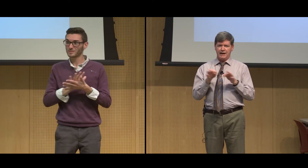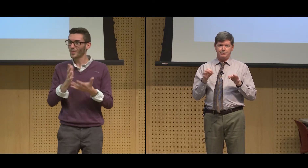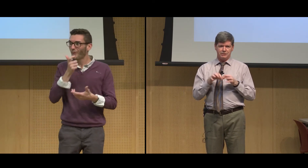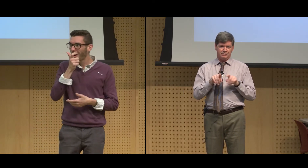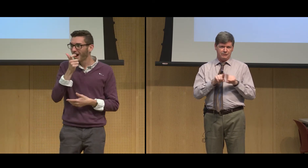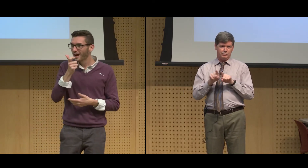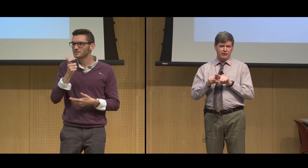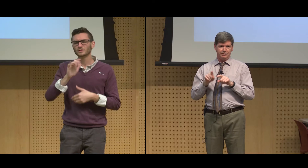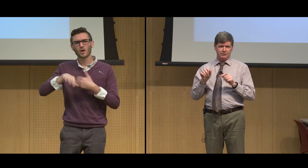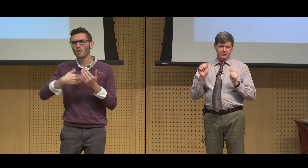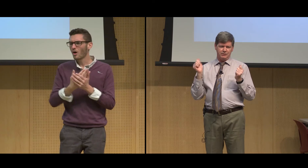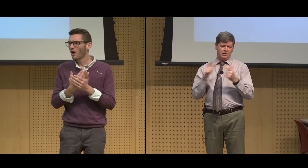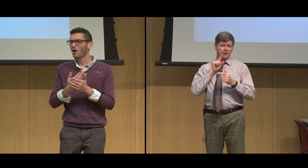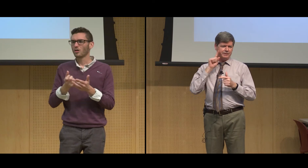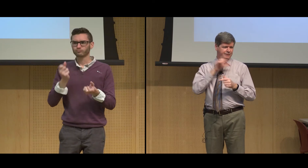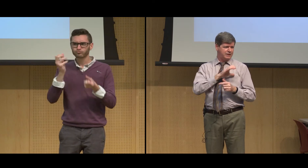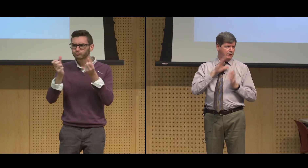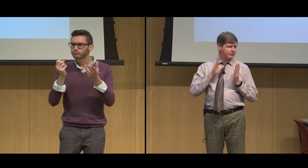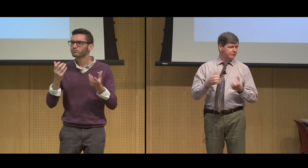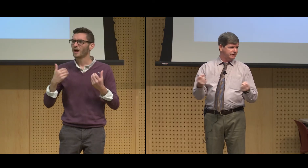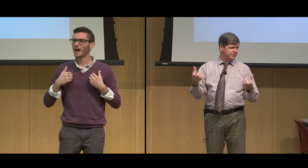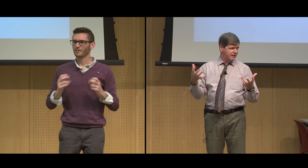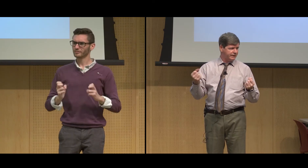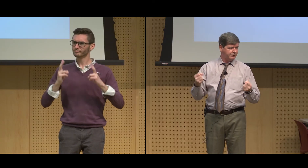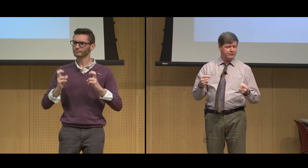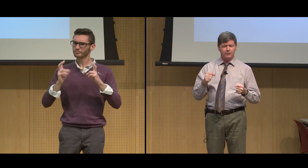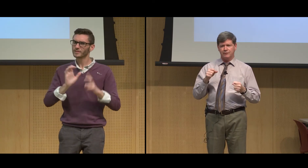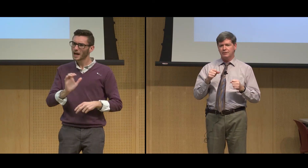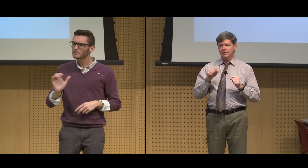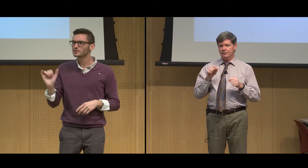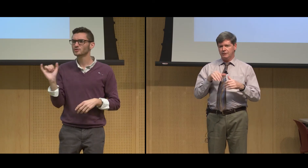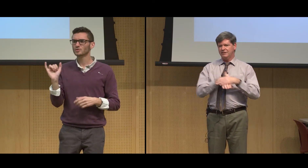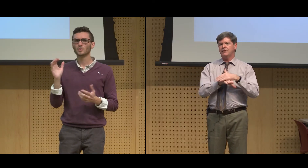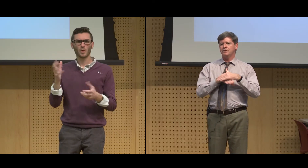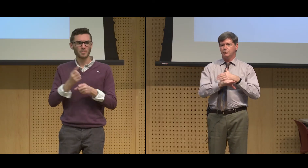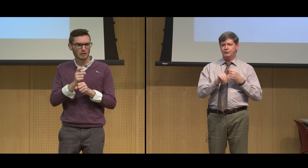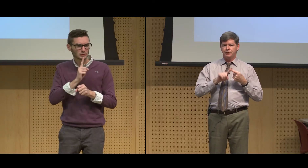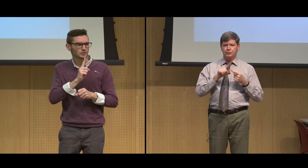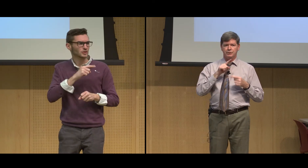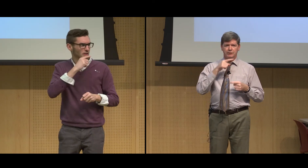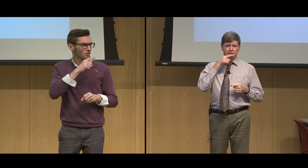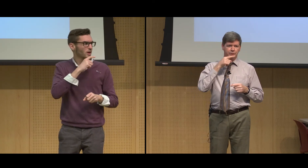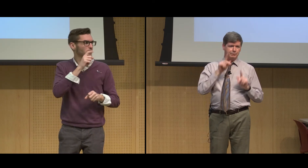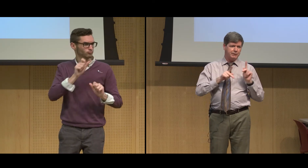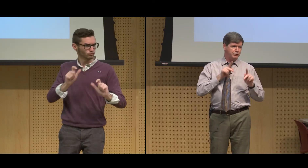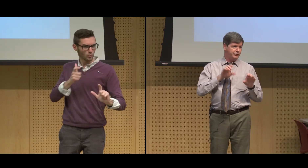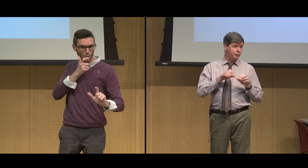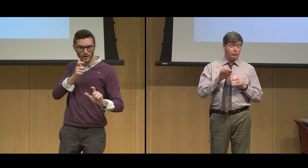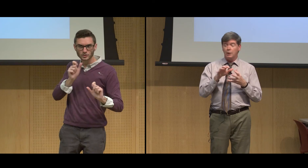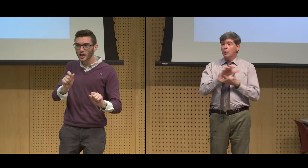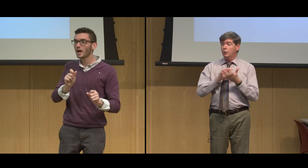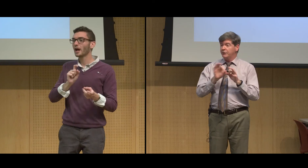as well as all the deaf characters and sign language, so they're--they're accessible to hearing people, too, or mixed families